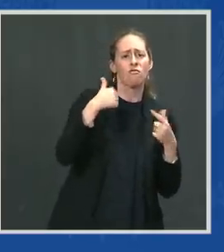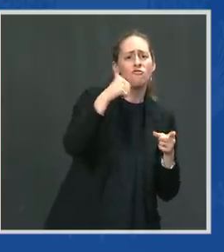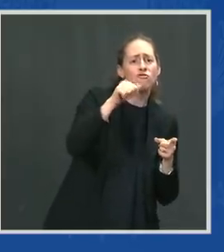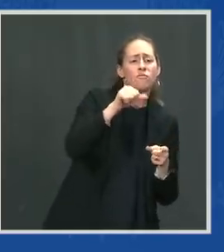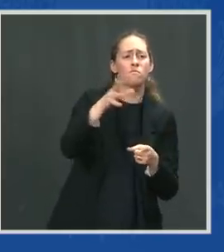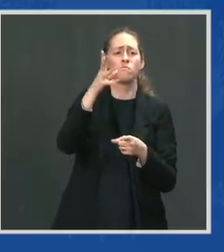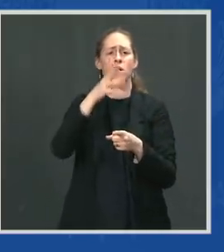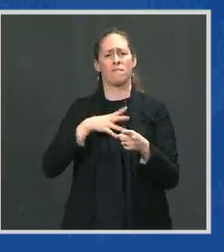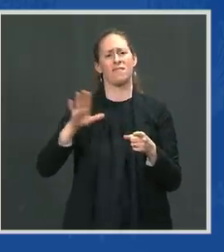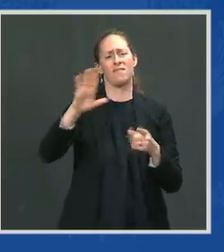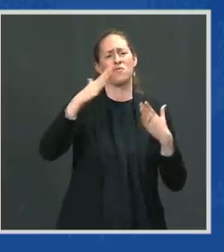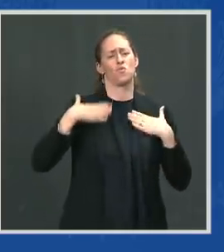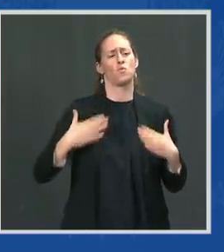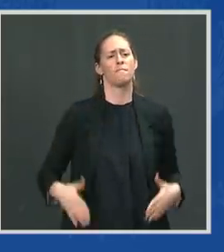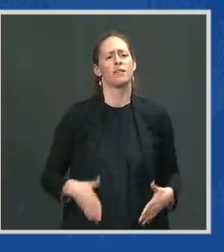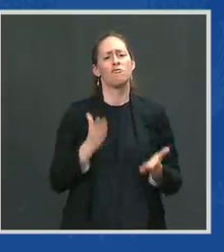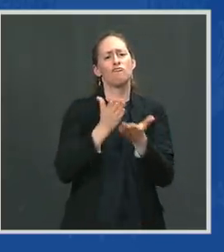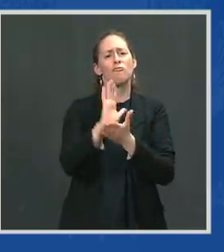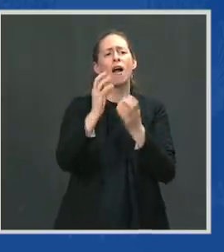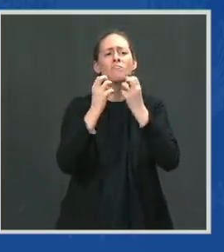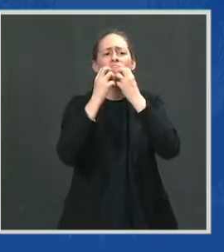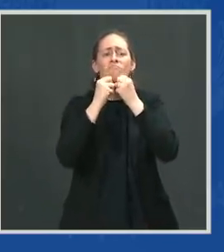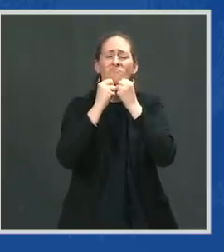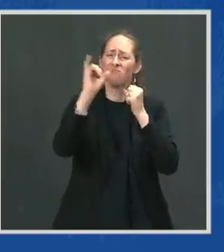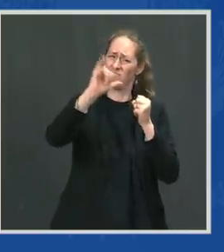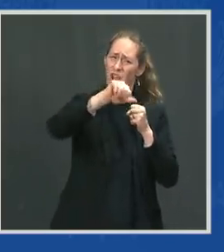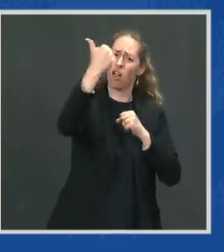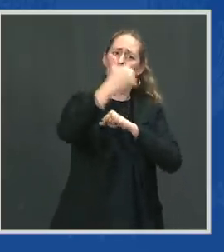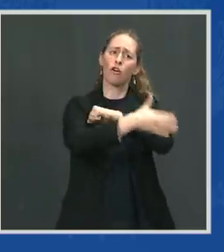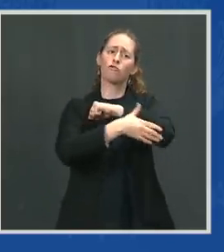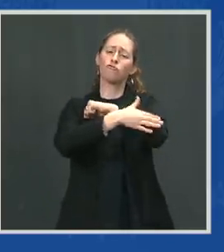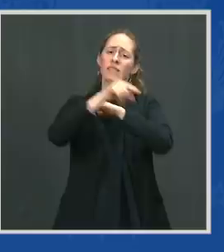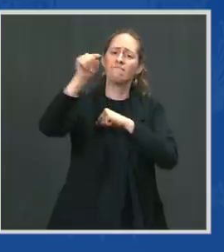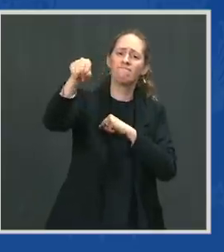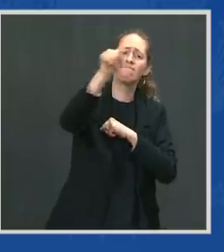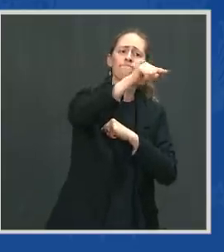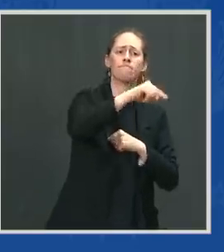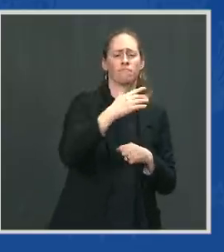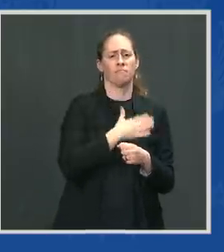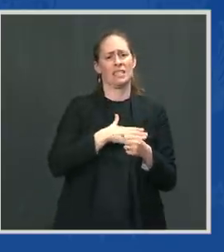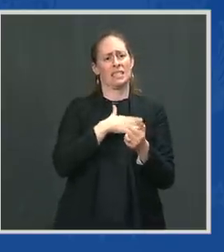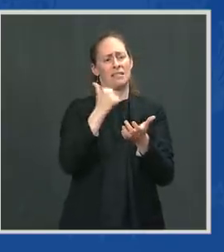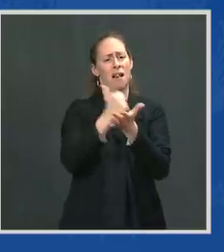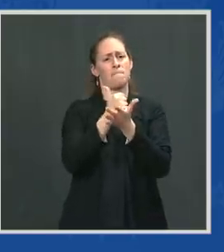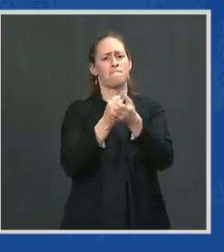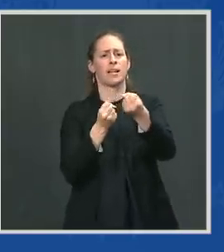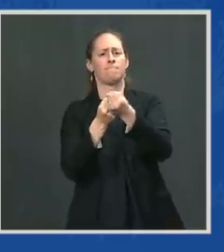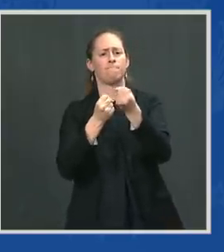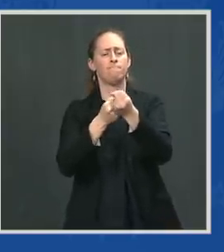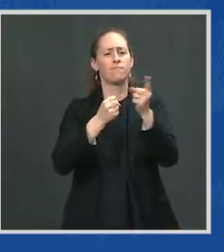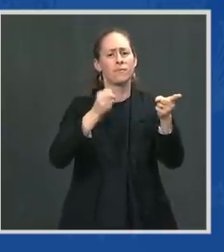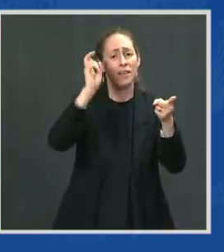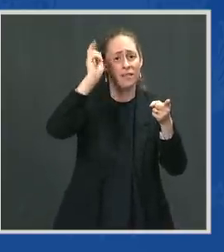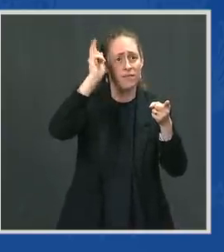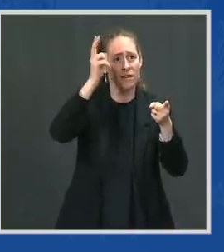And we'll ask other countries -- other countries in the region -- to do more to support Afghanistan, especially Pakistan,